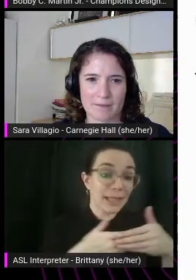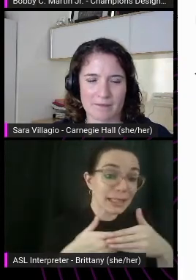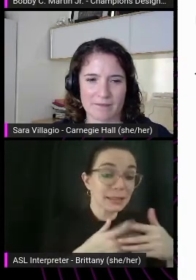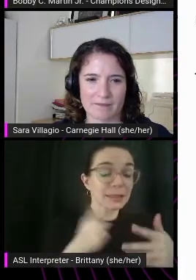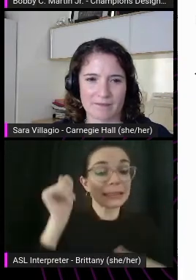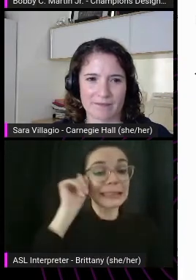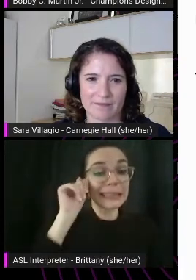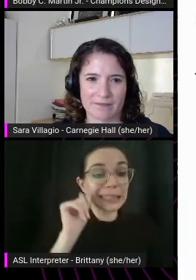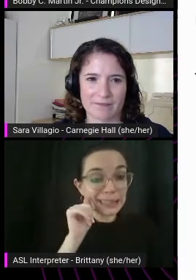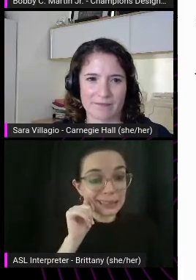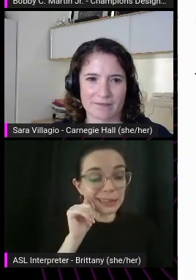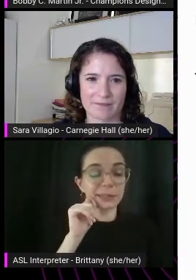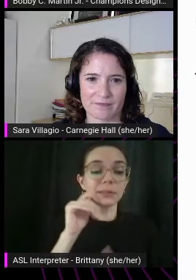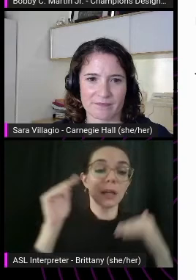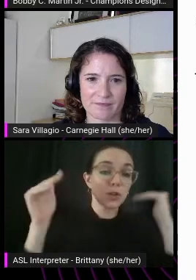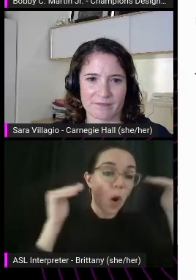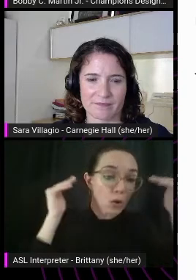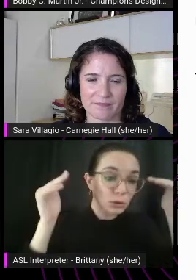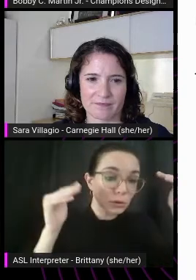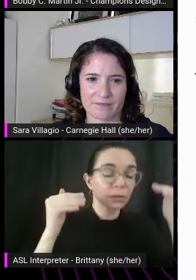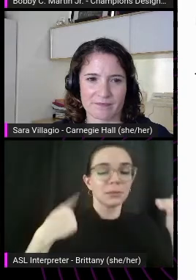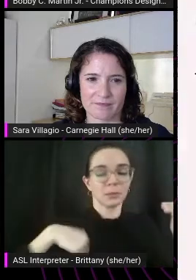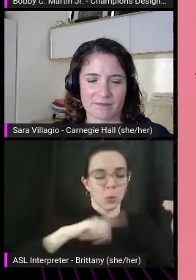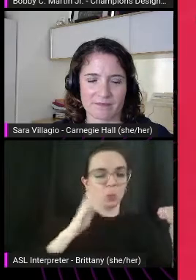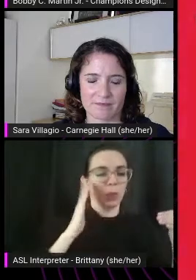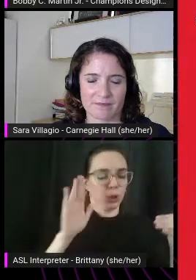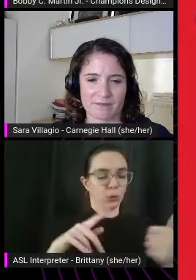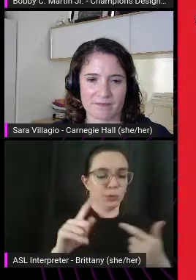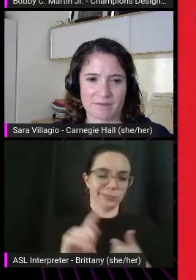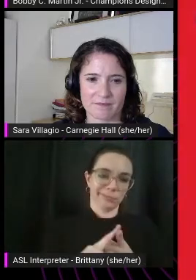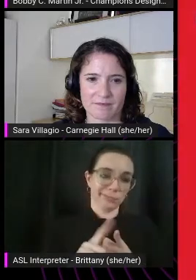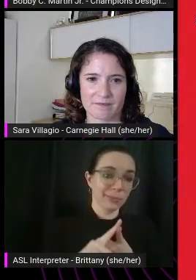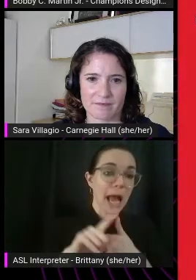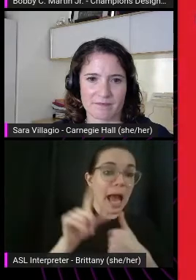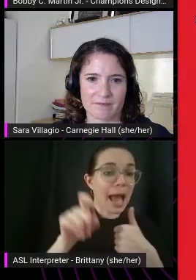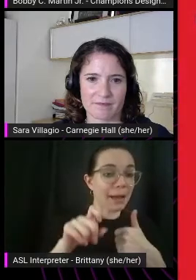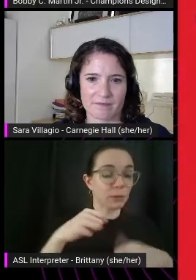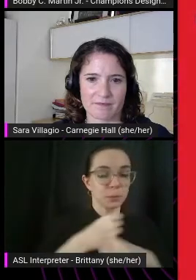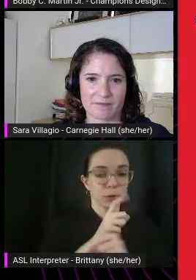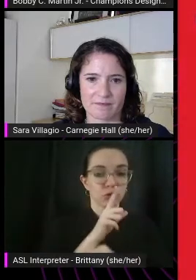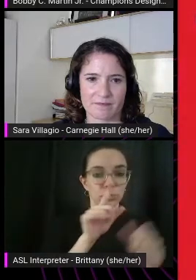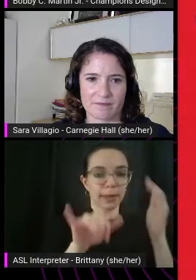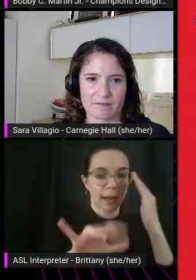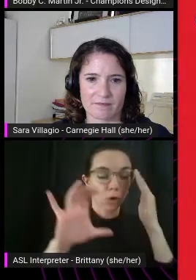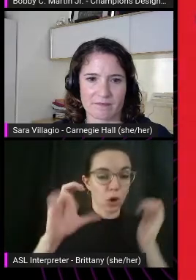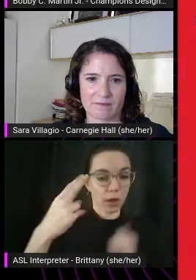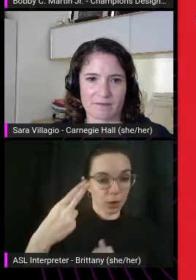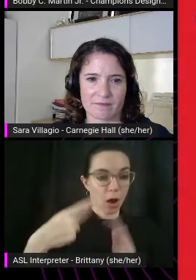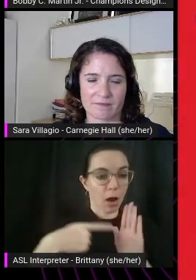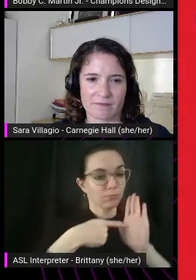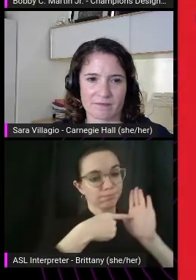we knew that we had to one, make sure that Carnegie Hall was front and center. Because we wanted